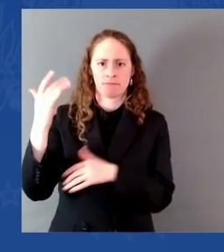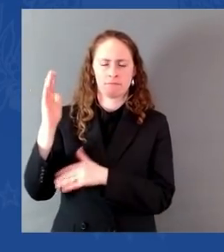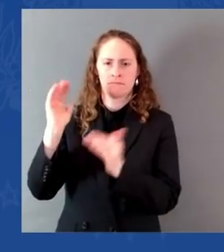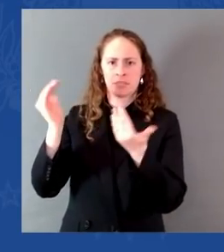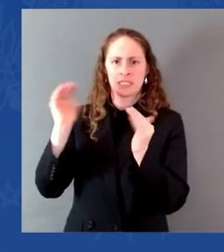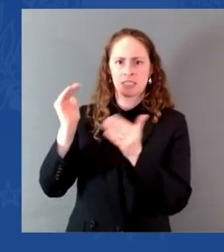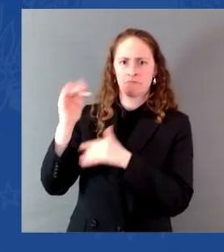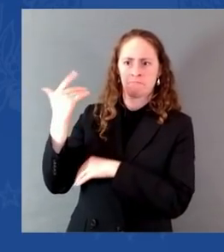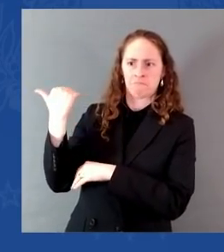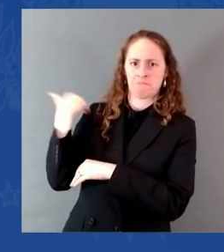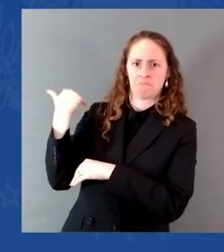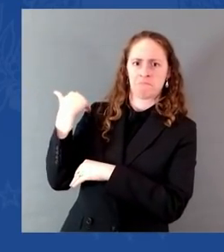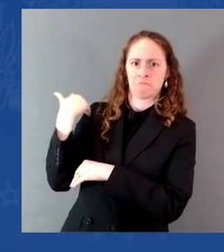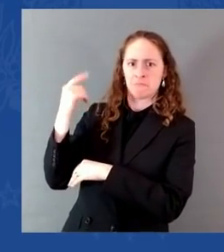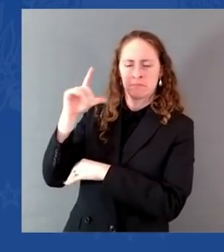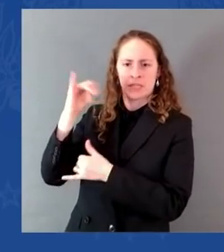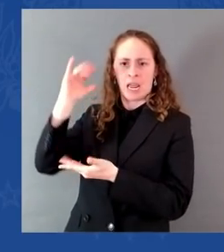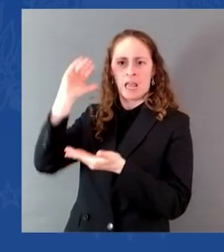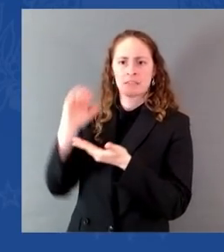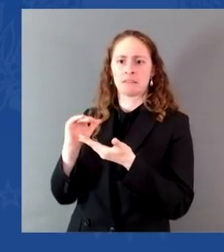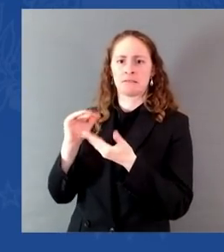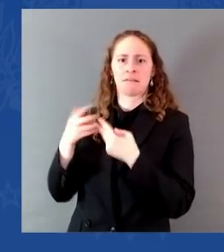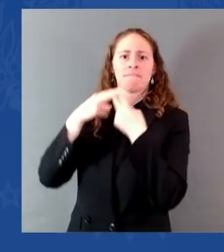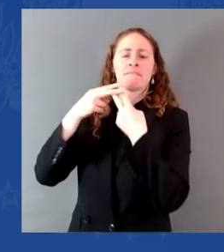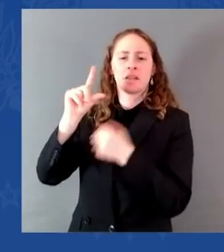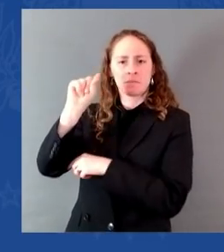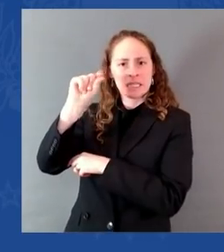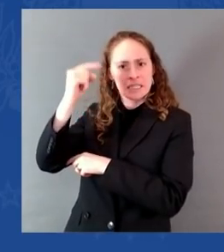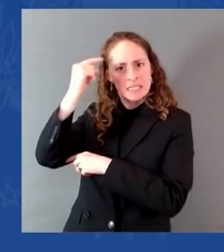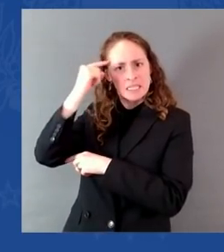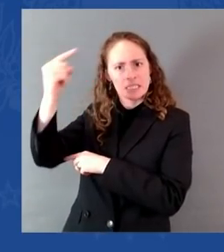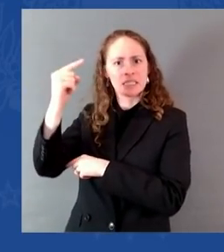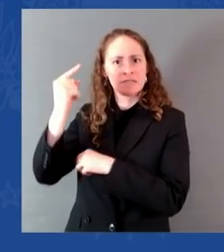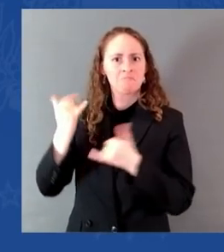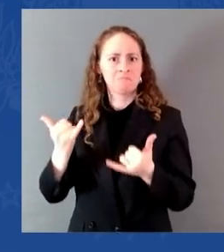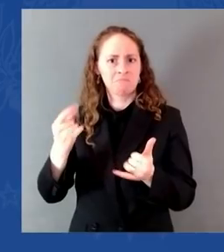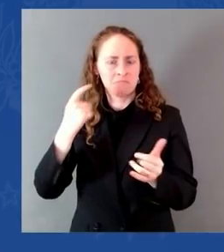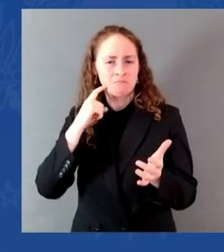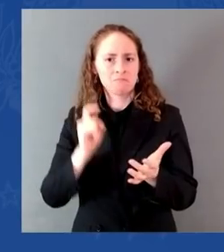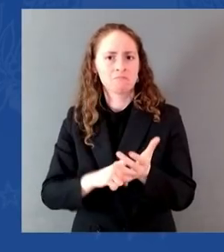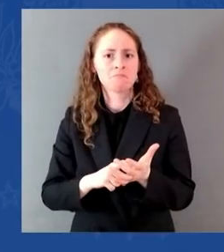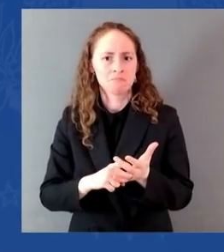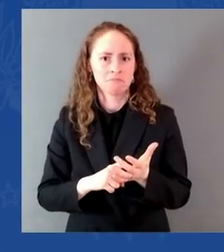and continue to fall. We're making progress, and we're going to keep at it to ensure the American people